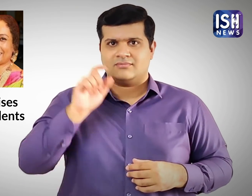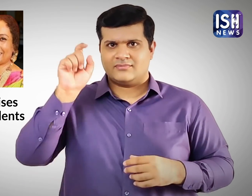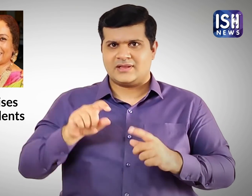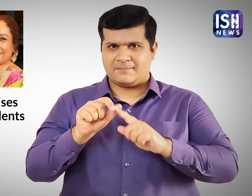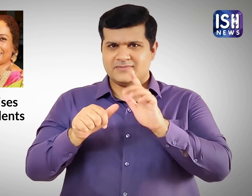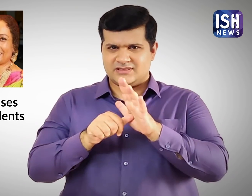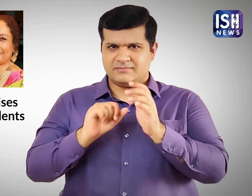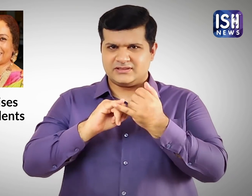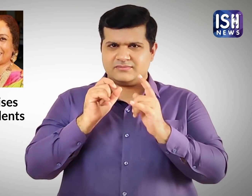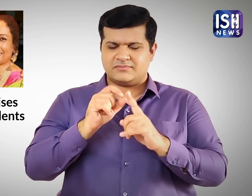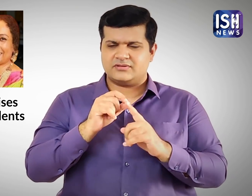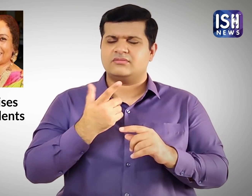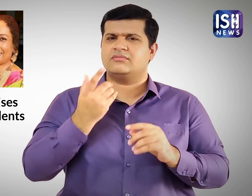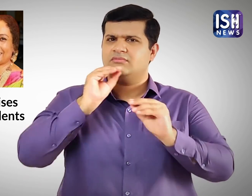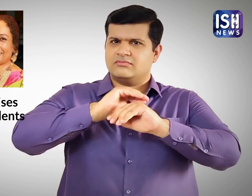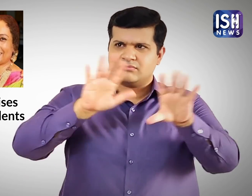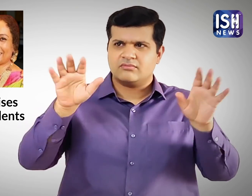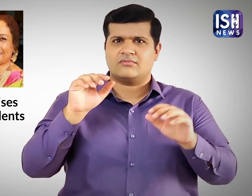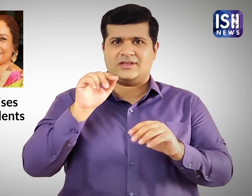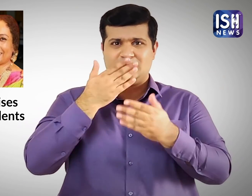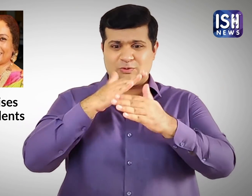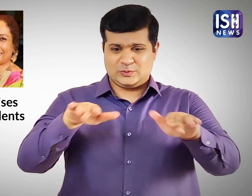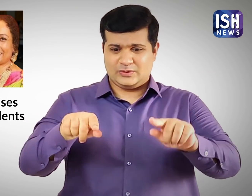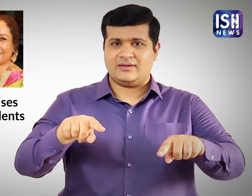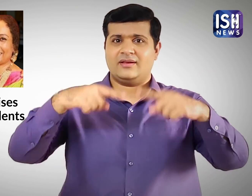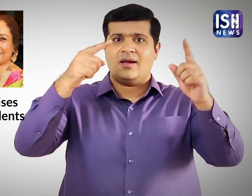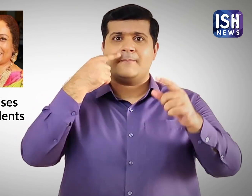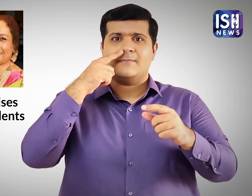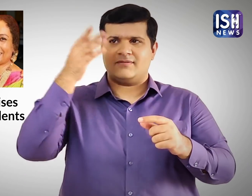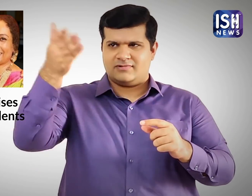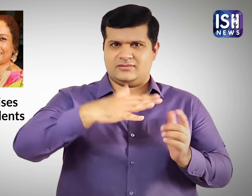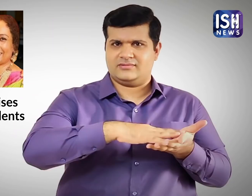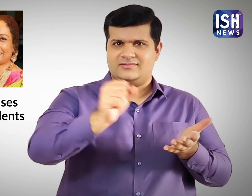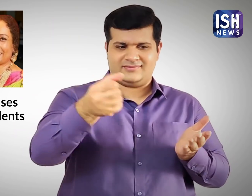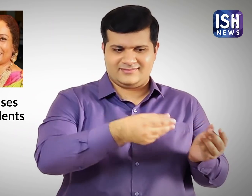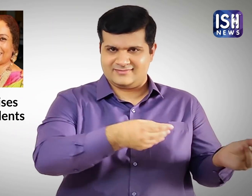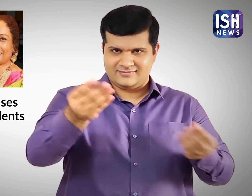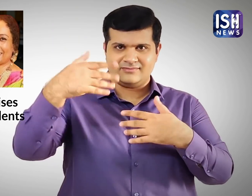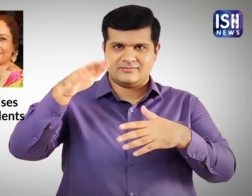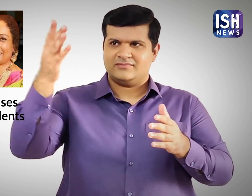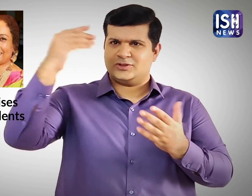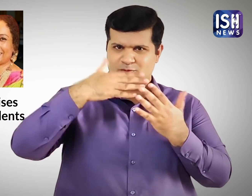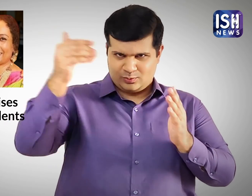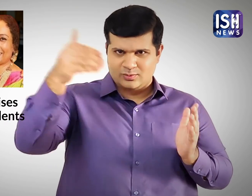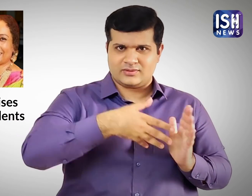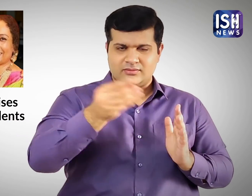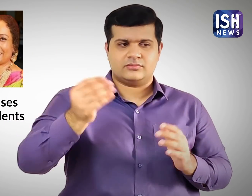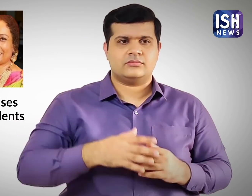Ms. Pillai informed the parents of the students to come to the school and collect the report cards.